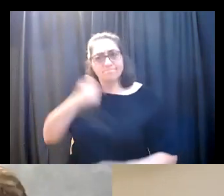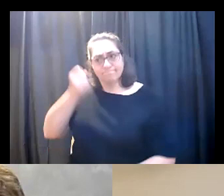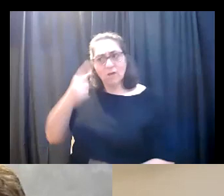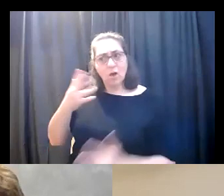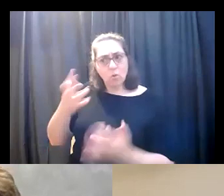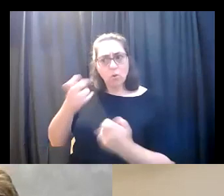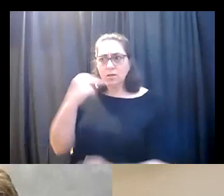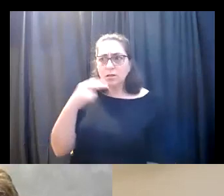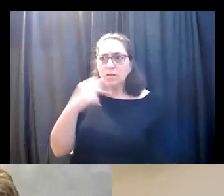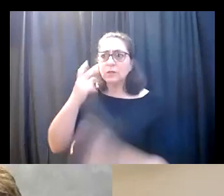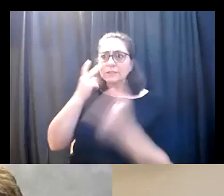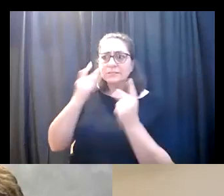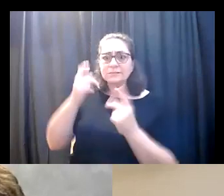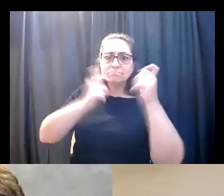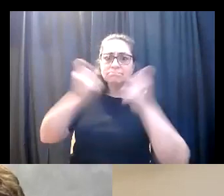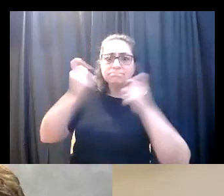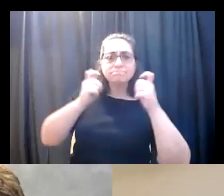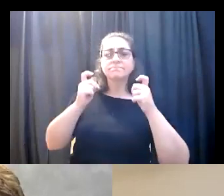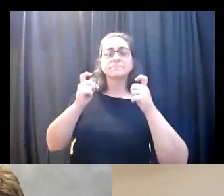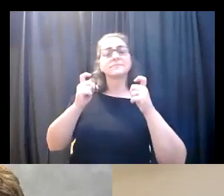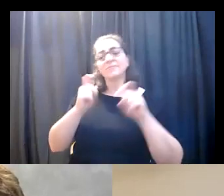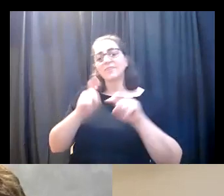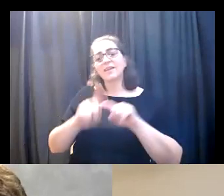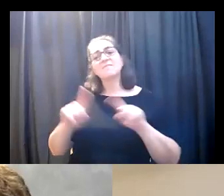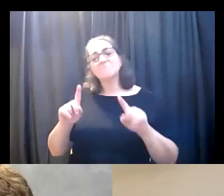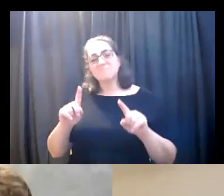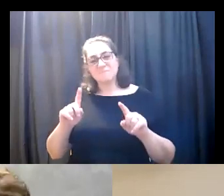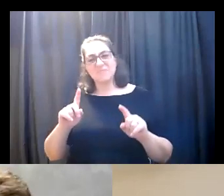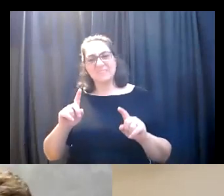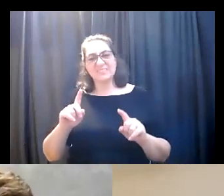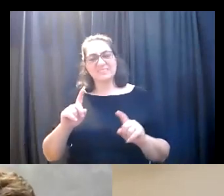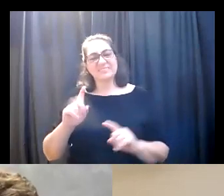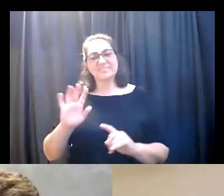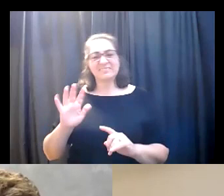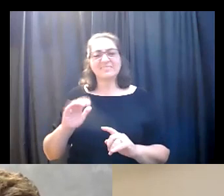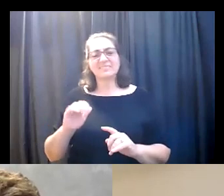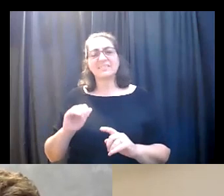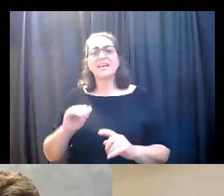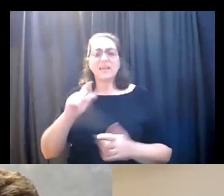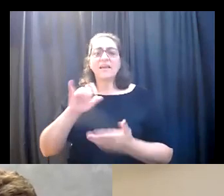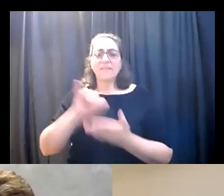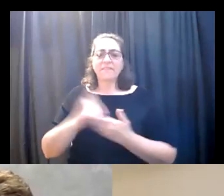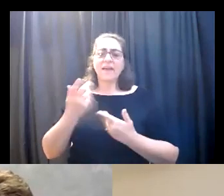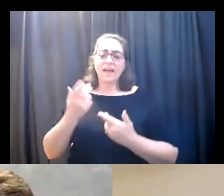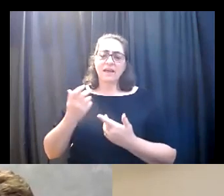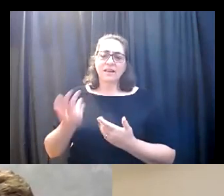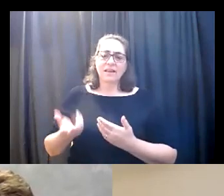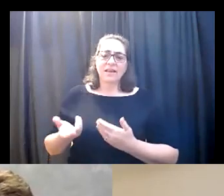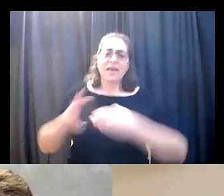I never would recommend removing a mask of the >> Thank you. I appreciate the fact that it's